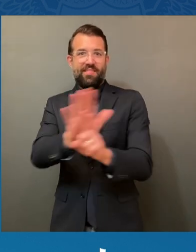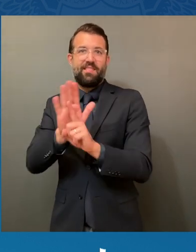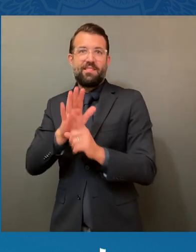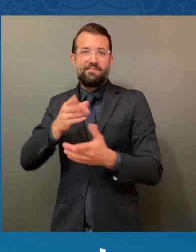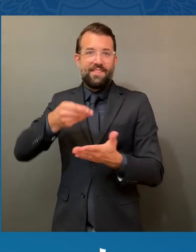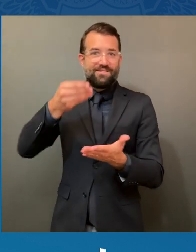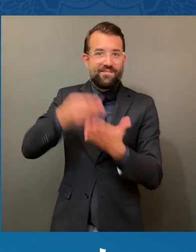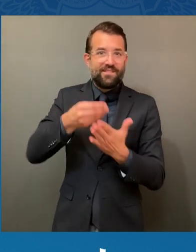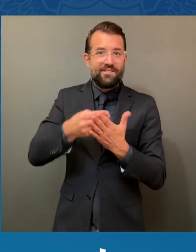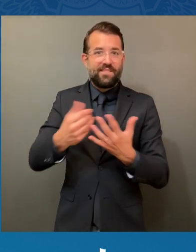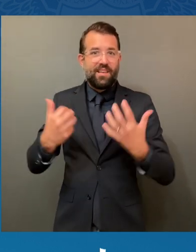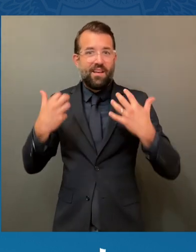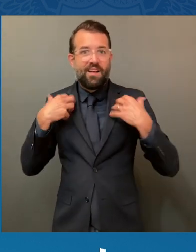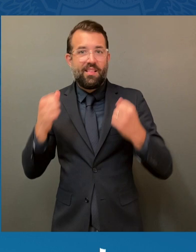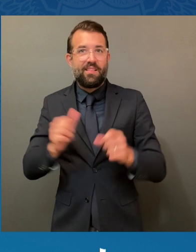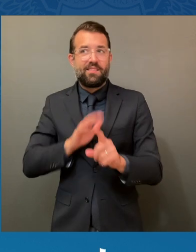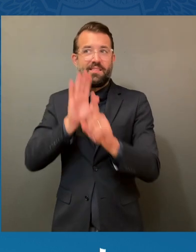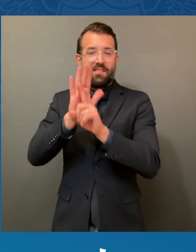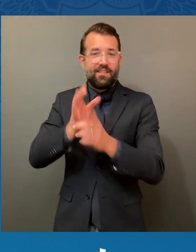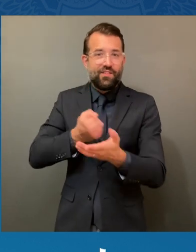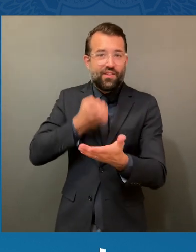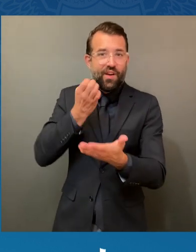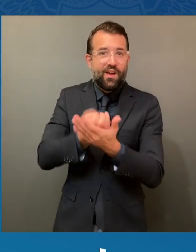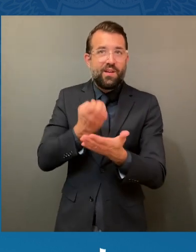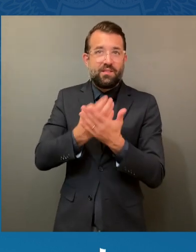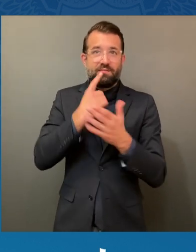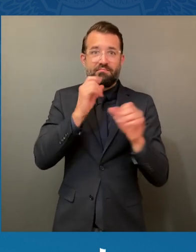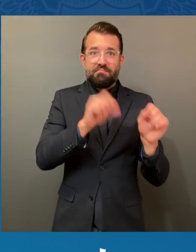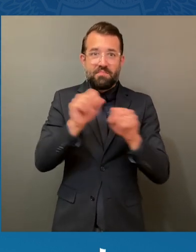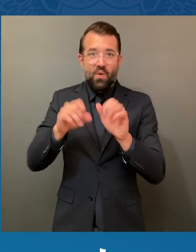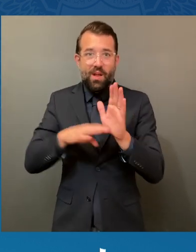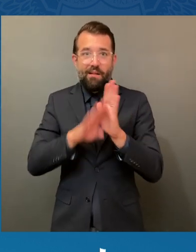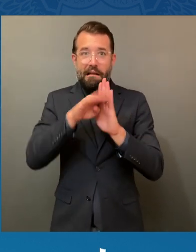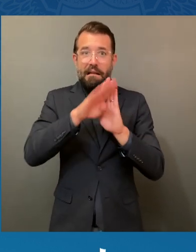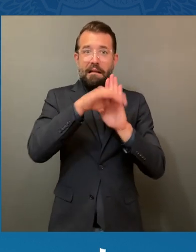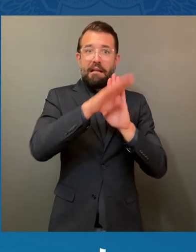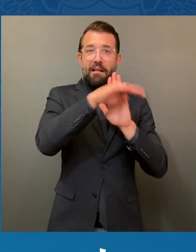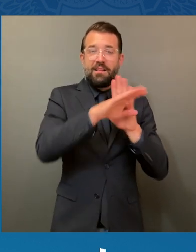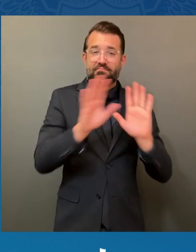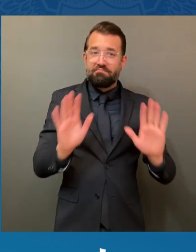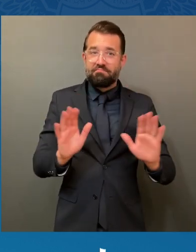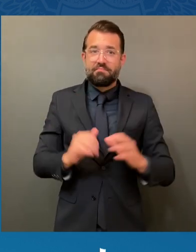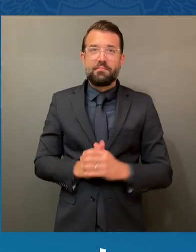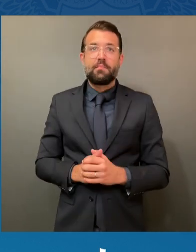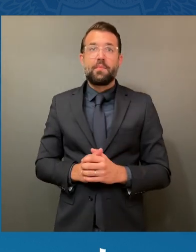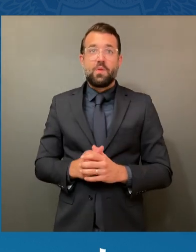And members of DAGA, you are also, of course, leading the fight to protect the freedom of women